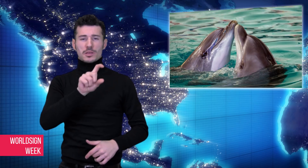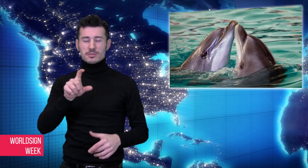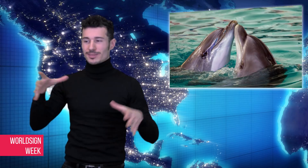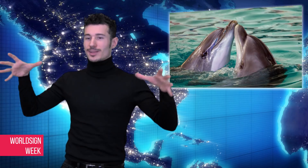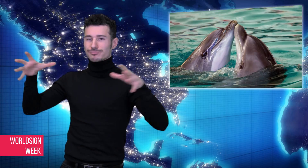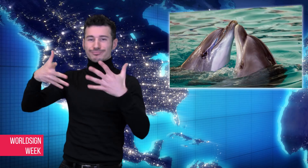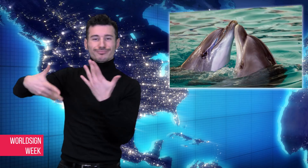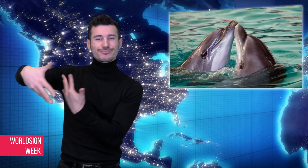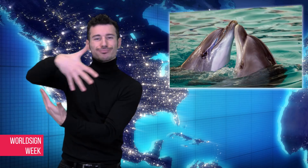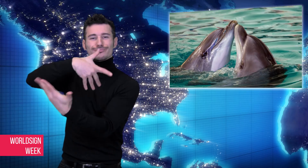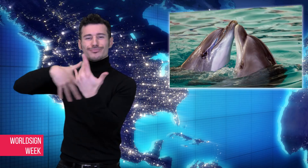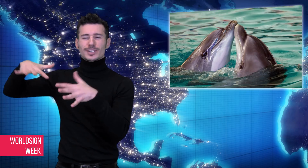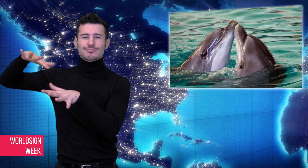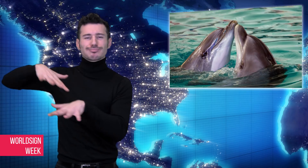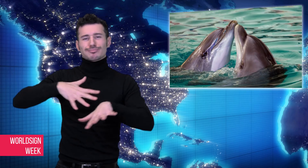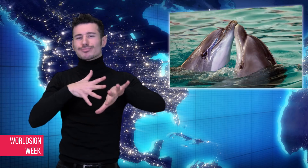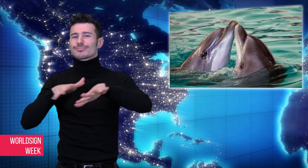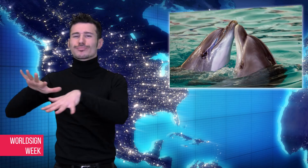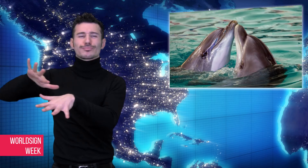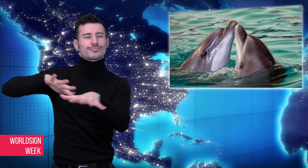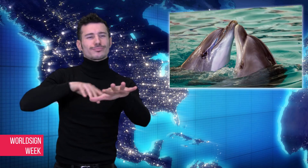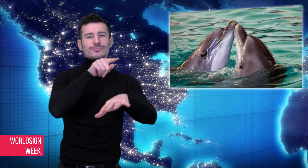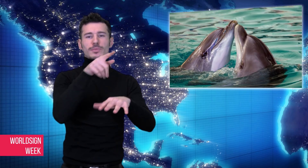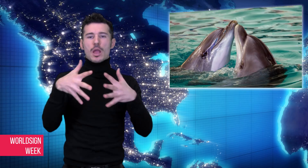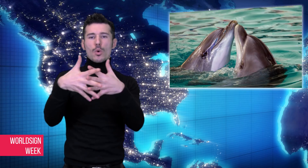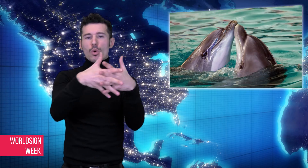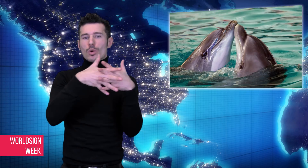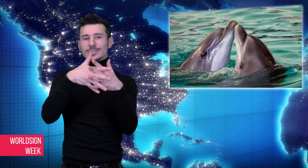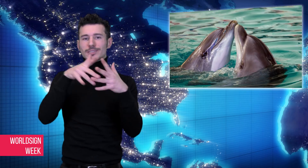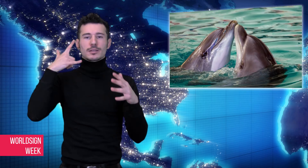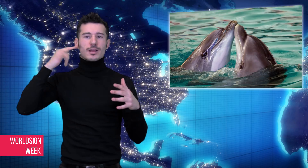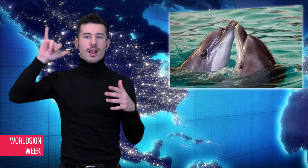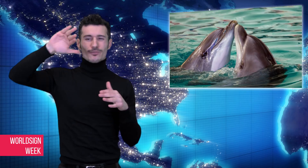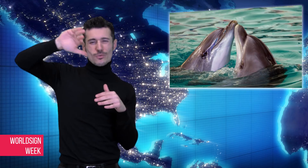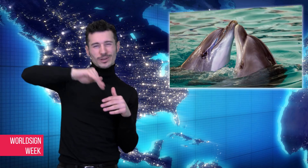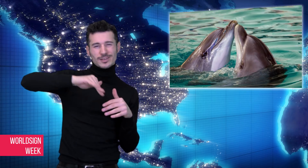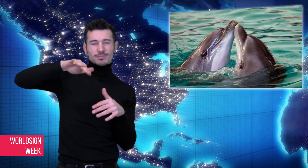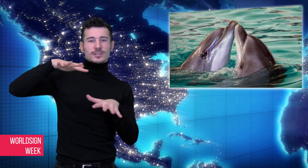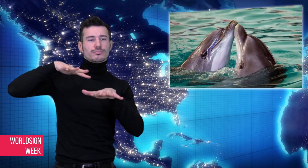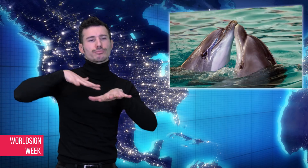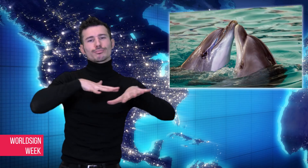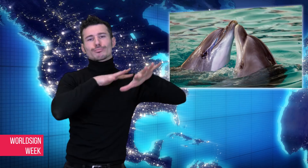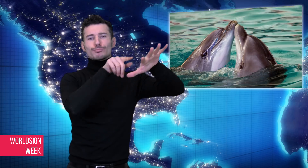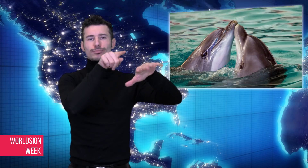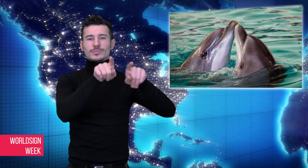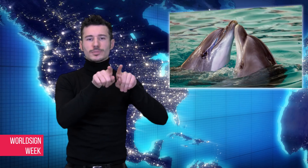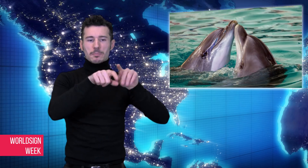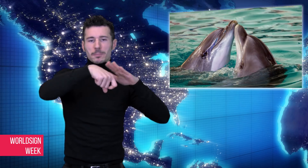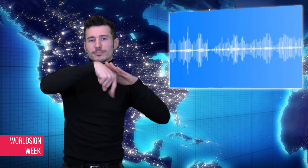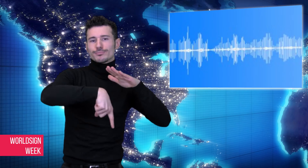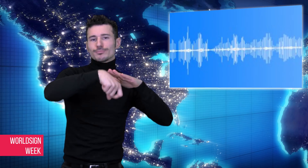mating calls sound like loud machine guns... as loud as 192 decibels, enough